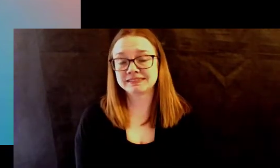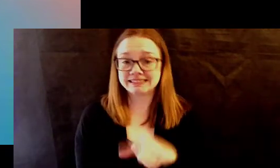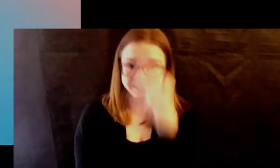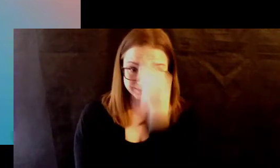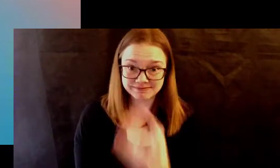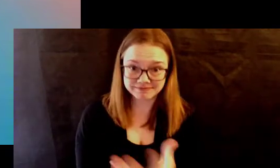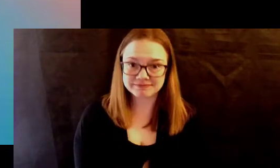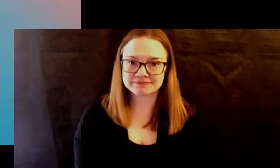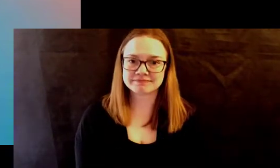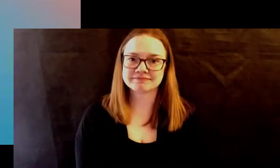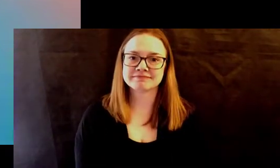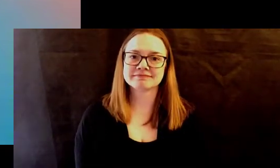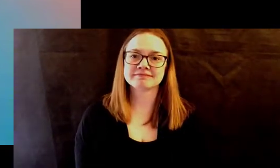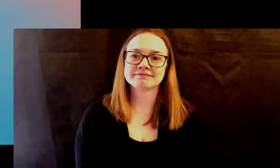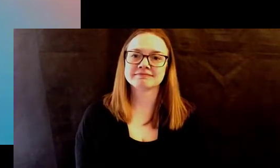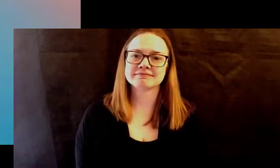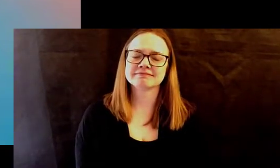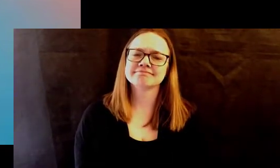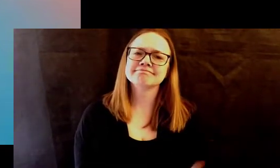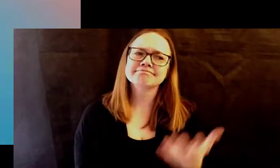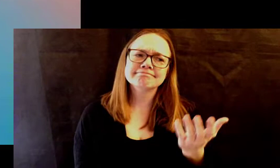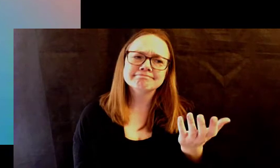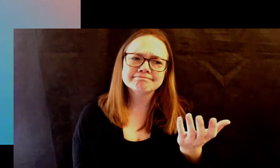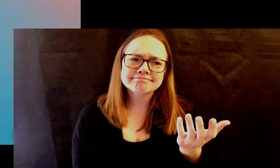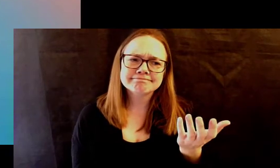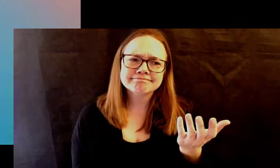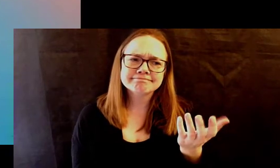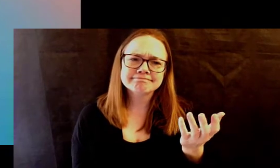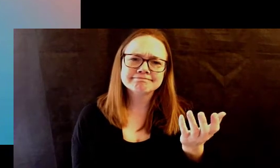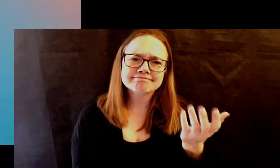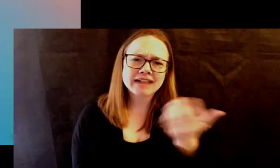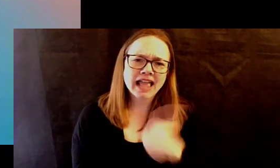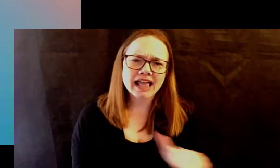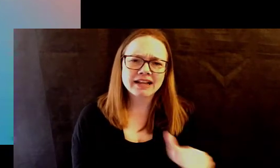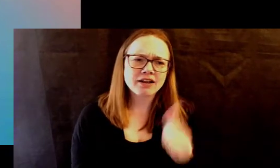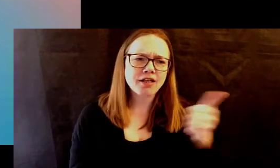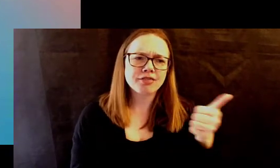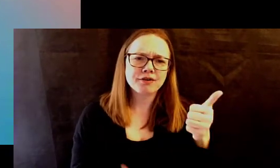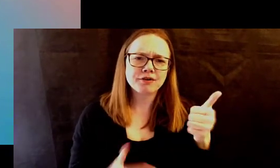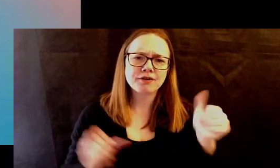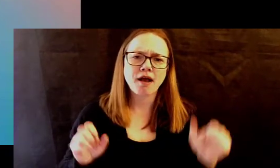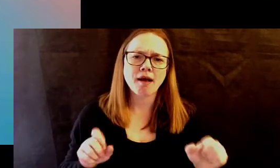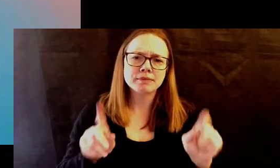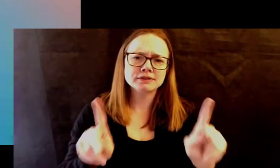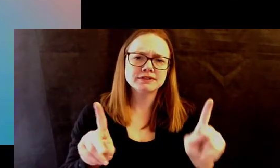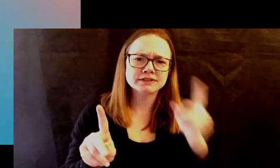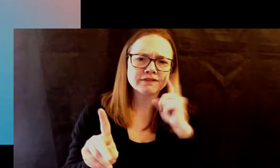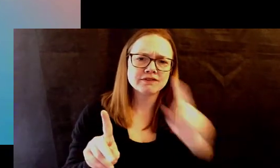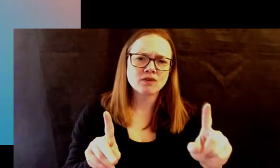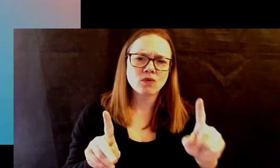Are there any other things that you can think of specifically around opportunities to be heard? Or should we move on?